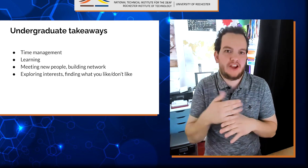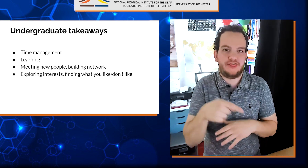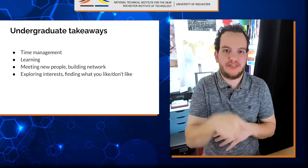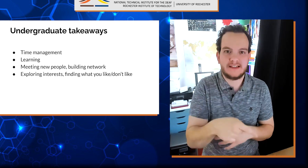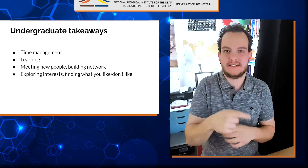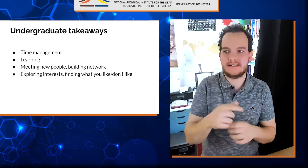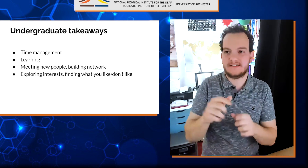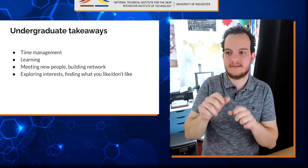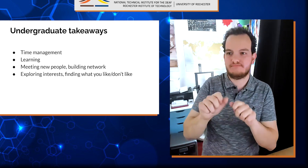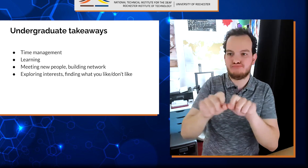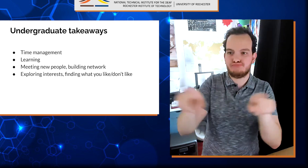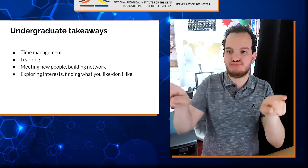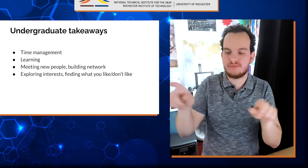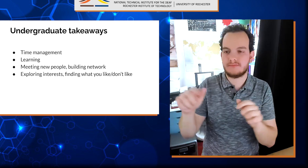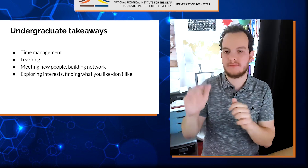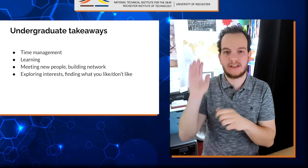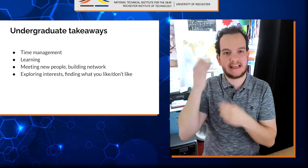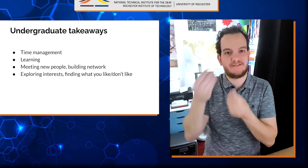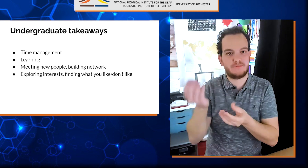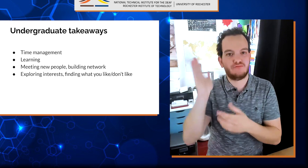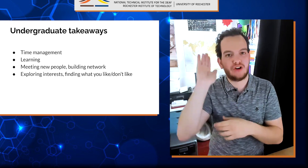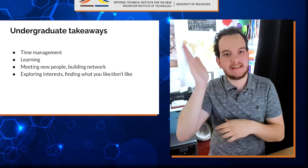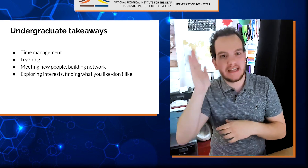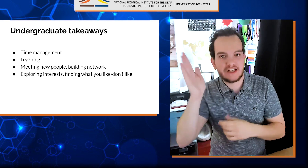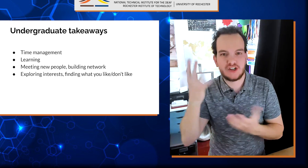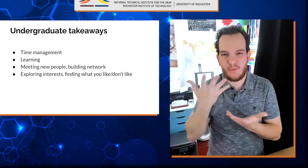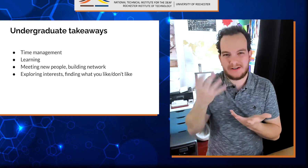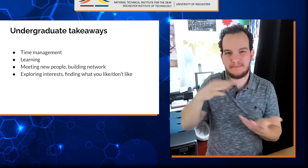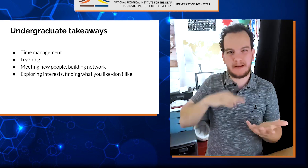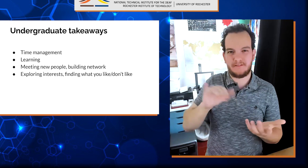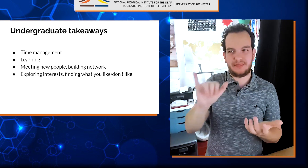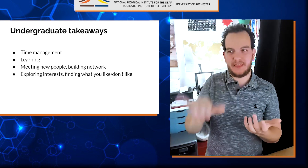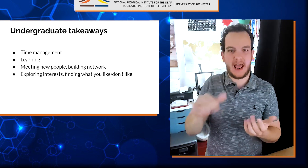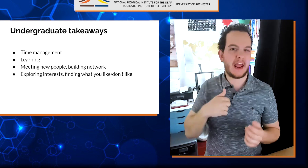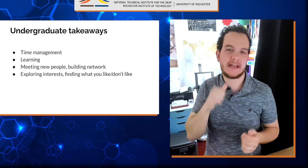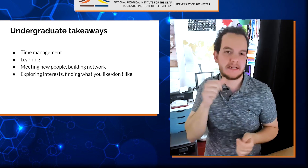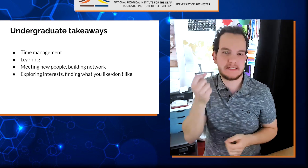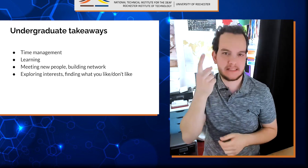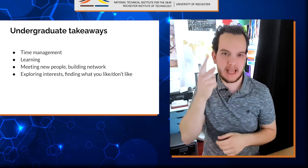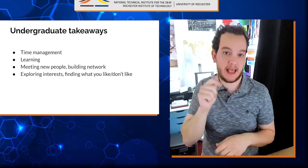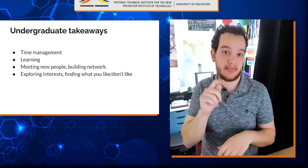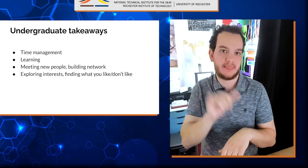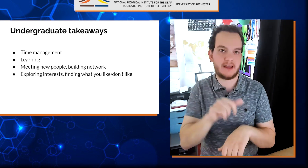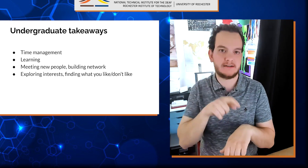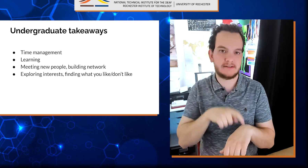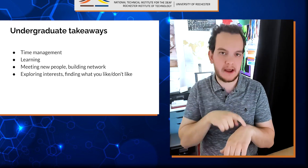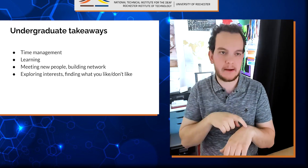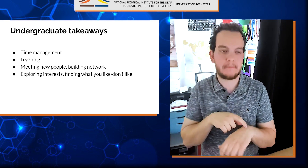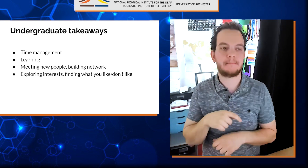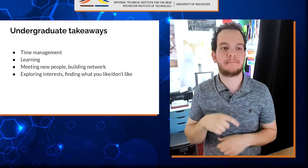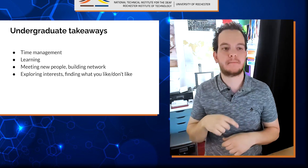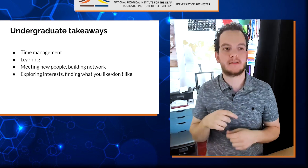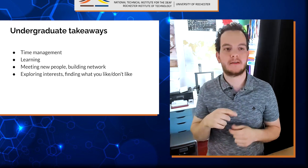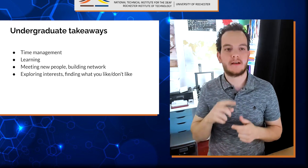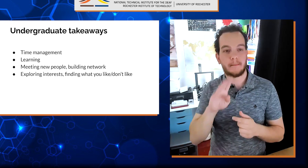after the research project was completed. You know, doing presentations or talking to people about your work.